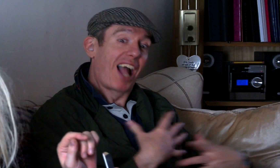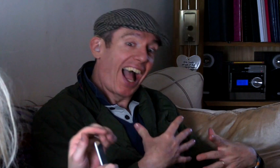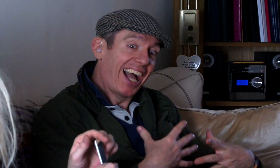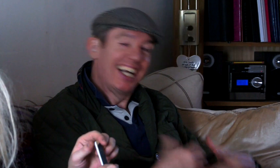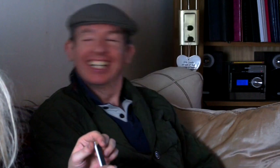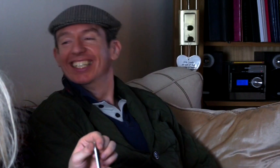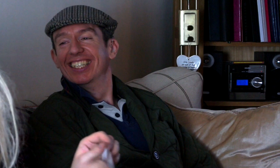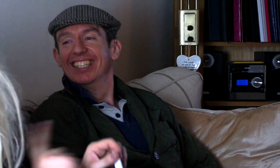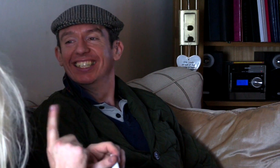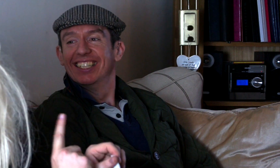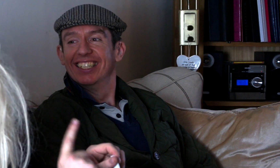Surprise! What?